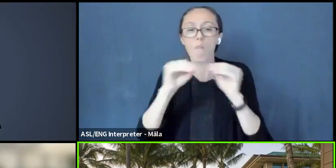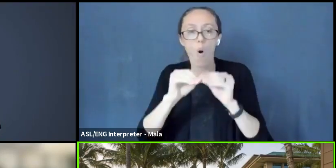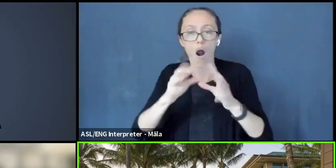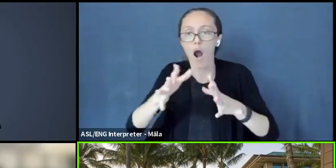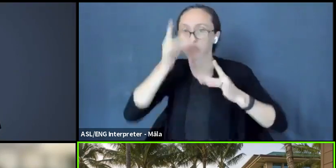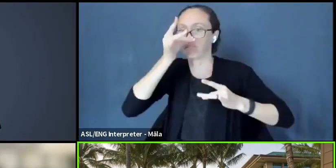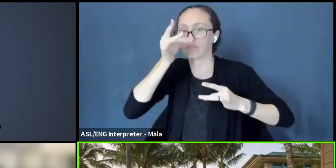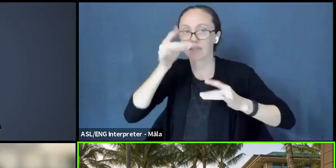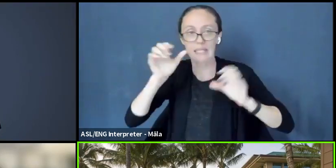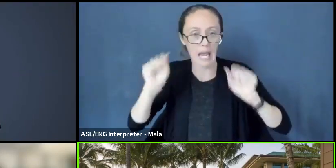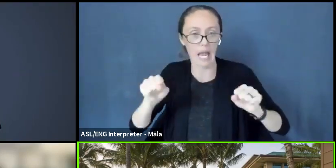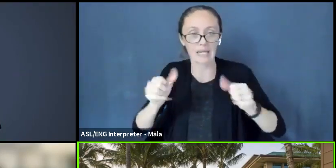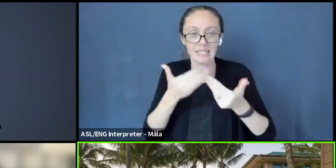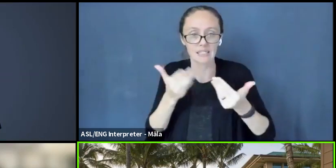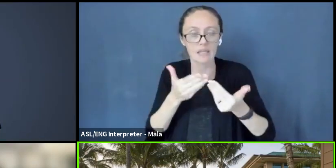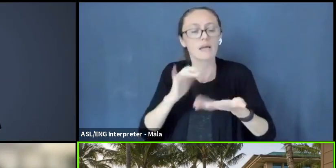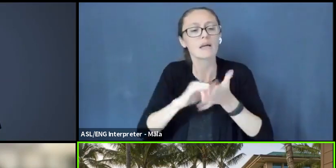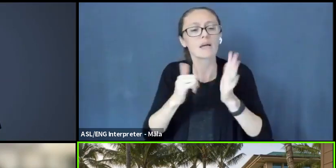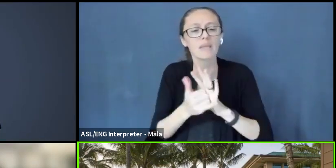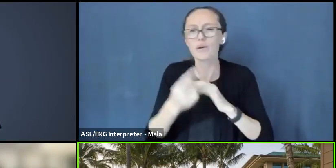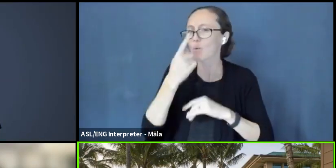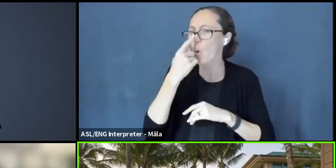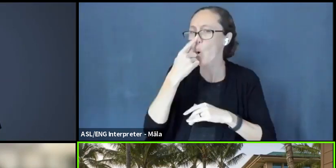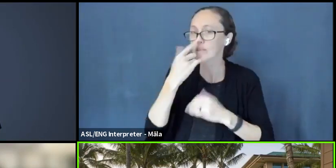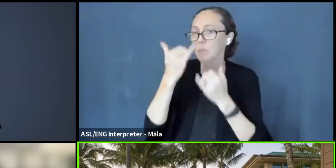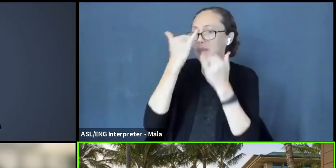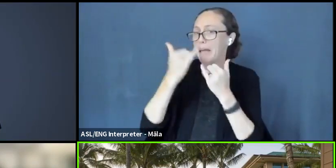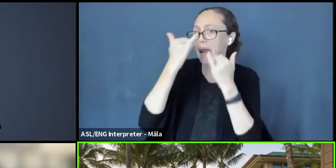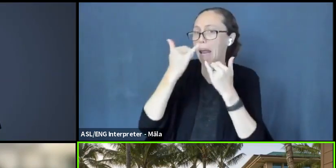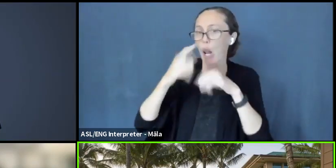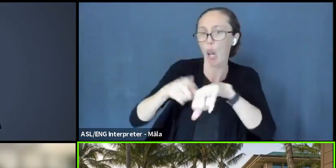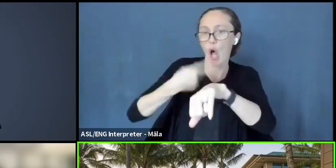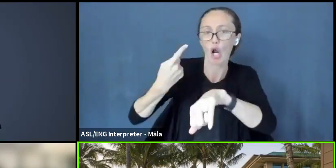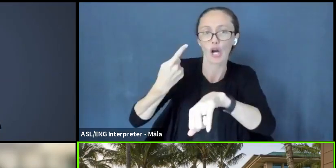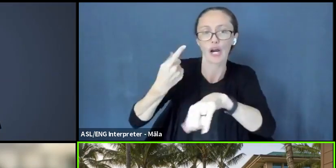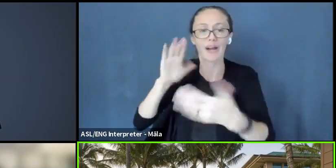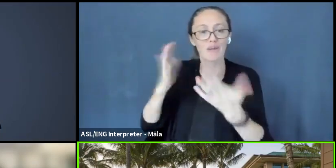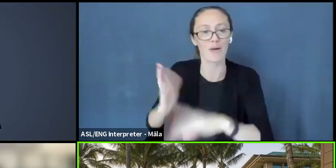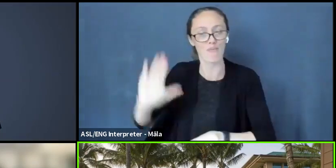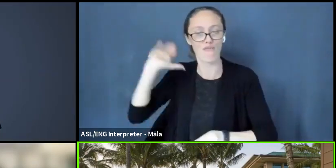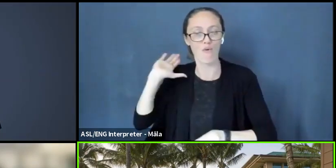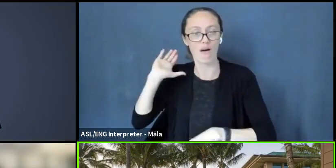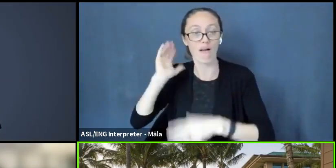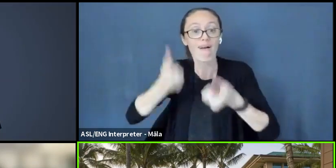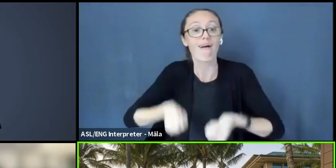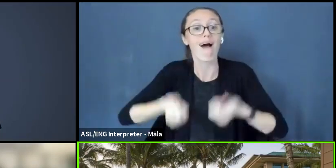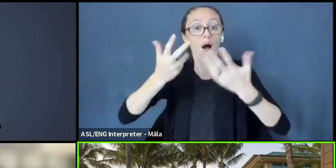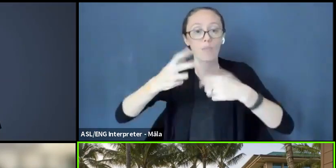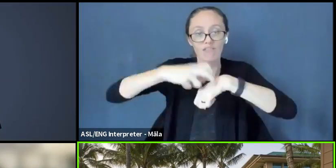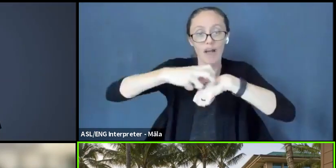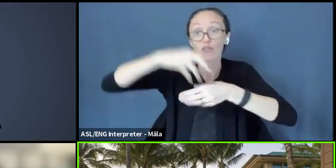Stays around nose a lot longer of the load of virus, amount of virus is about a thousand